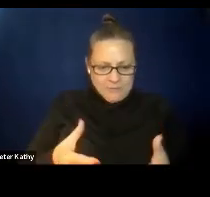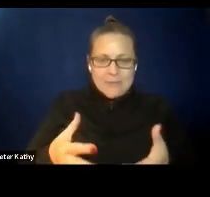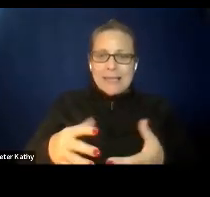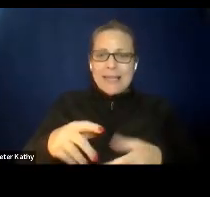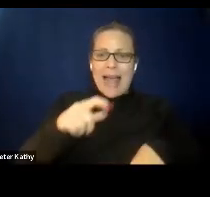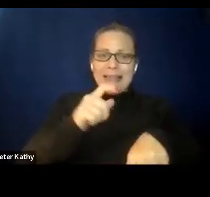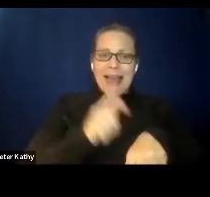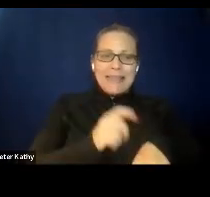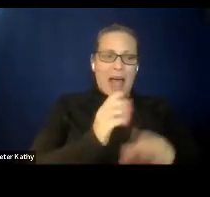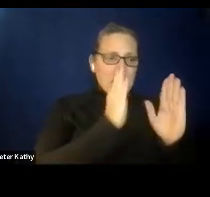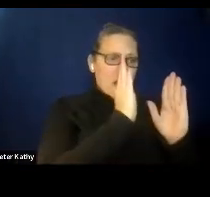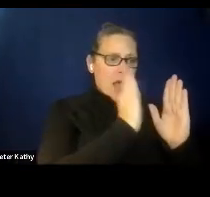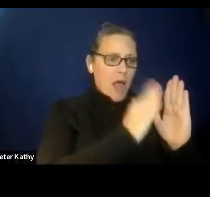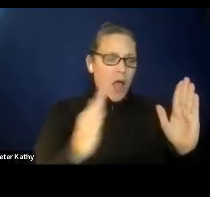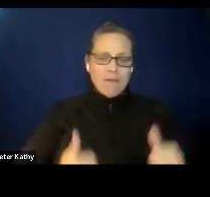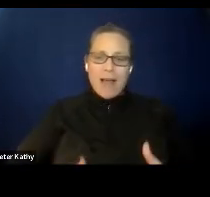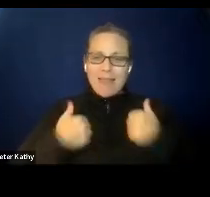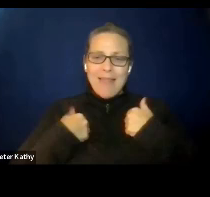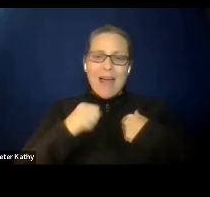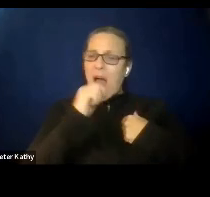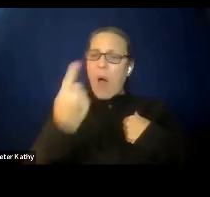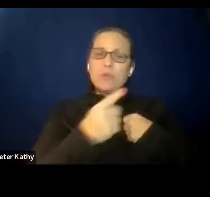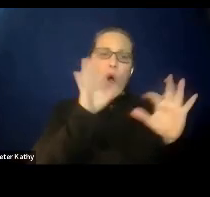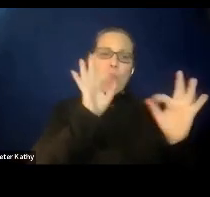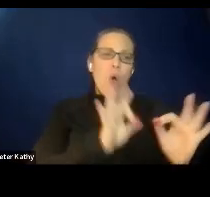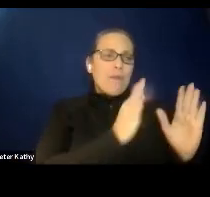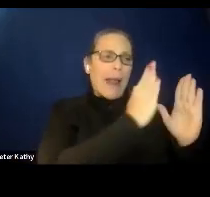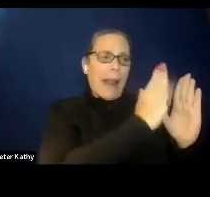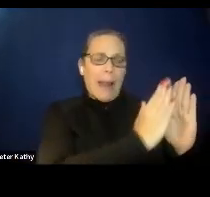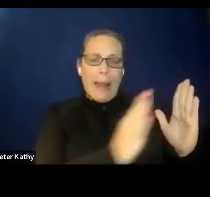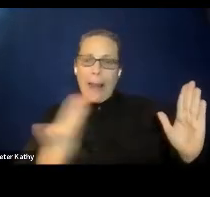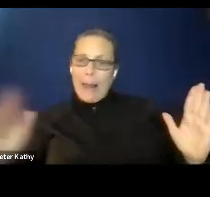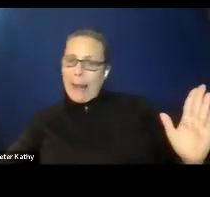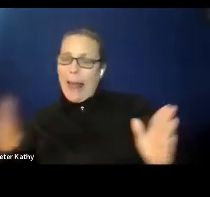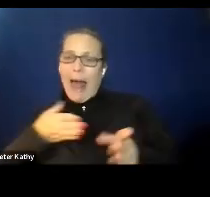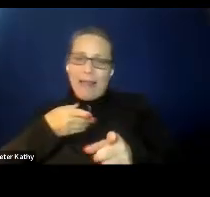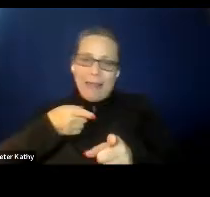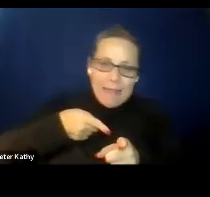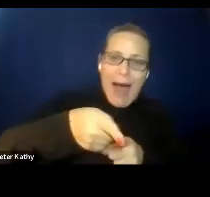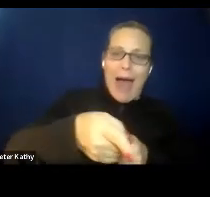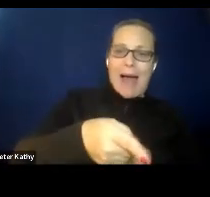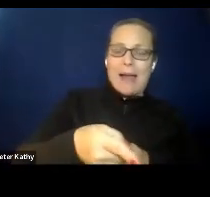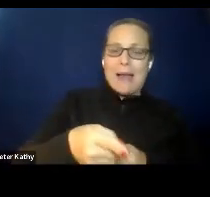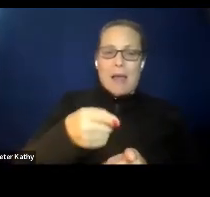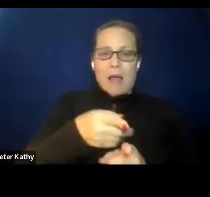So it's this idea that, you know, humanity and the timeline of life is not